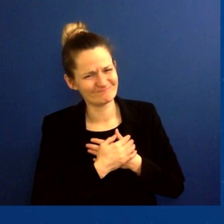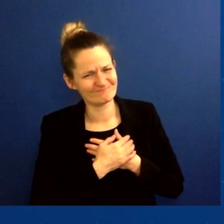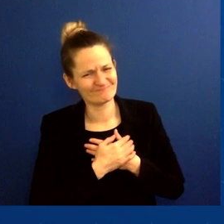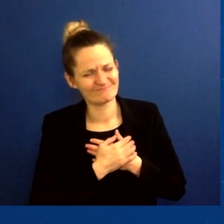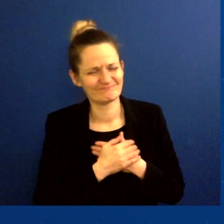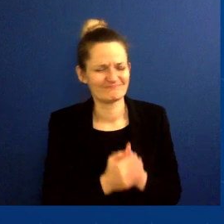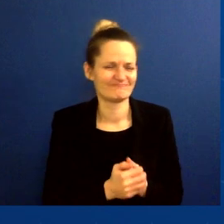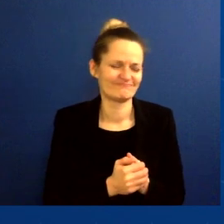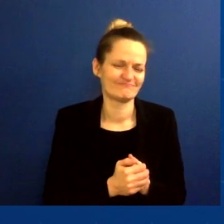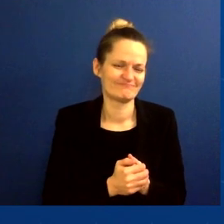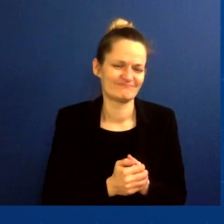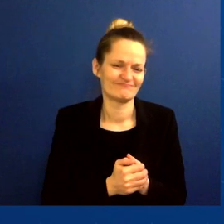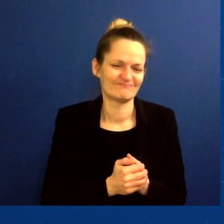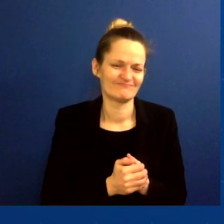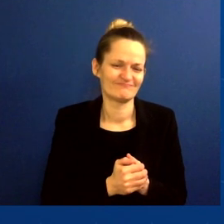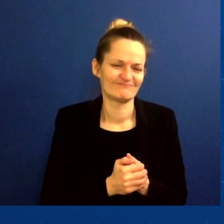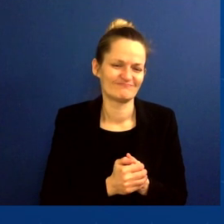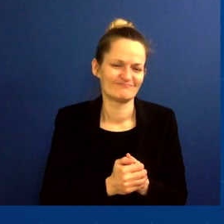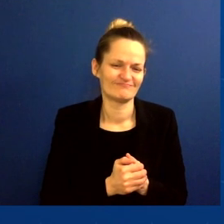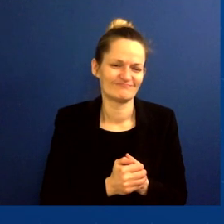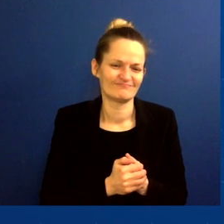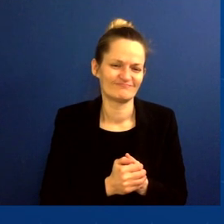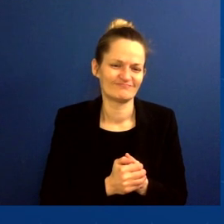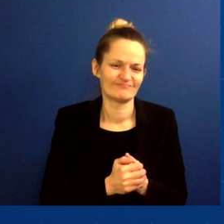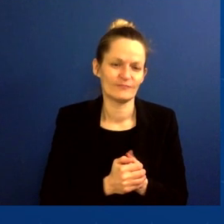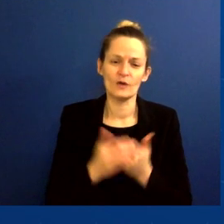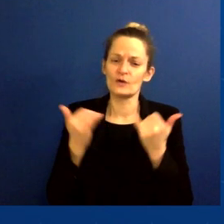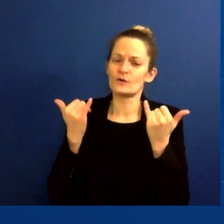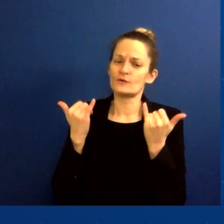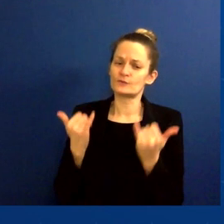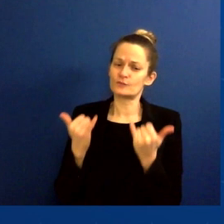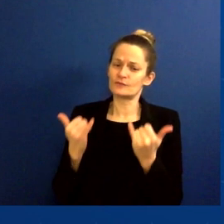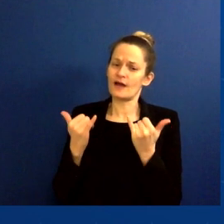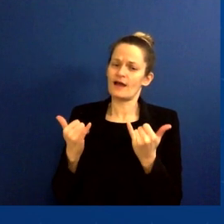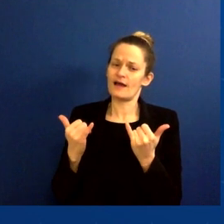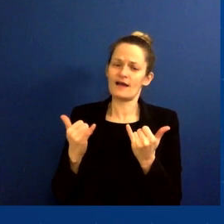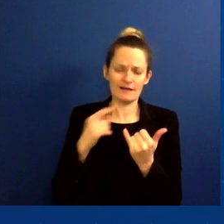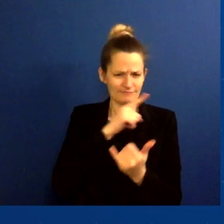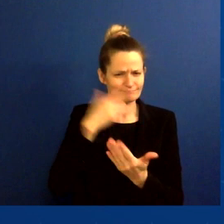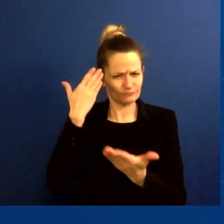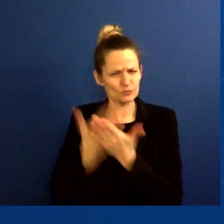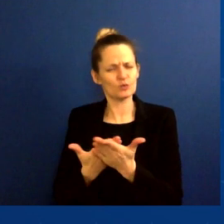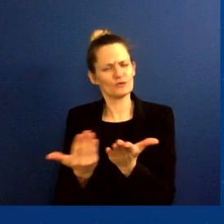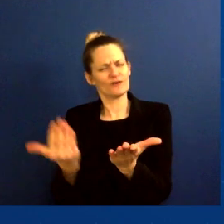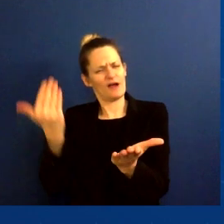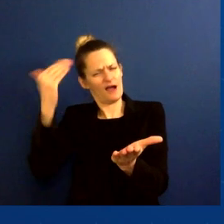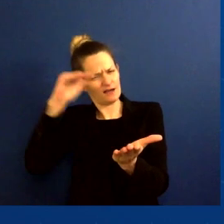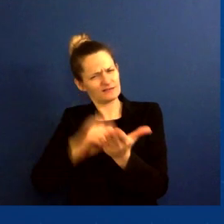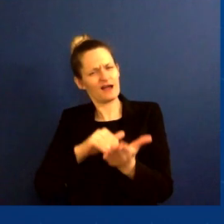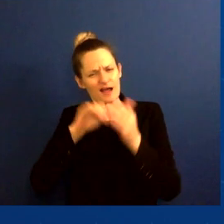They are proving once again that this is the most pro-labor, pro-worker administration in our nation's history.